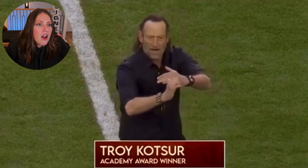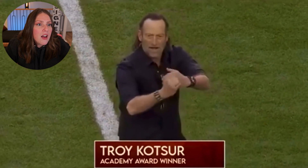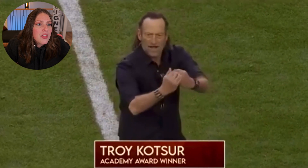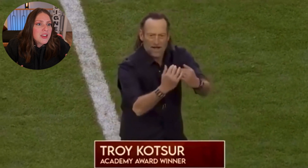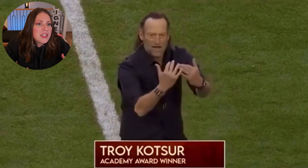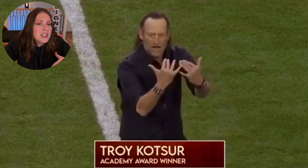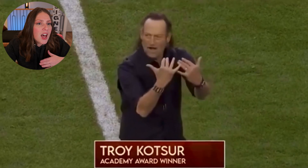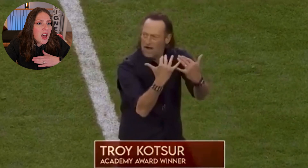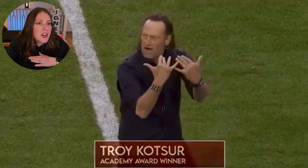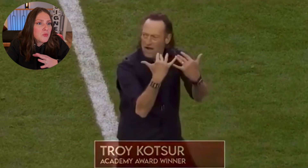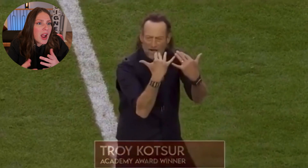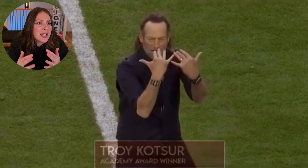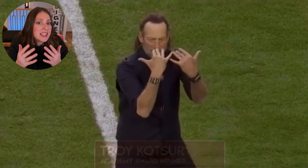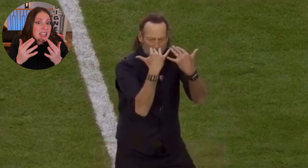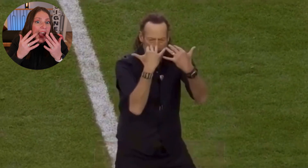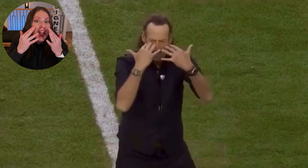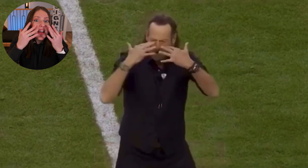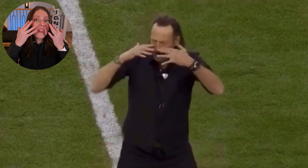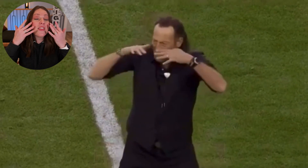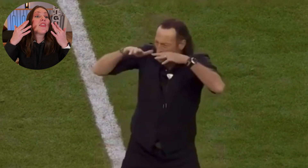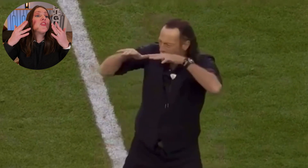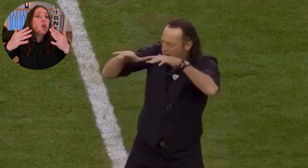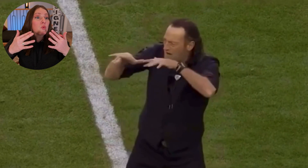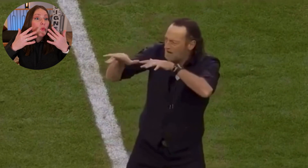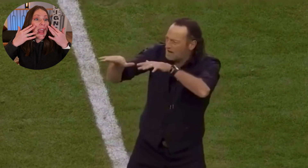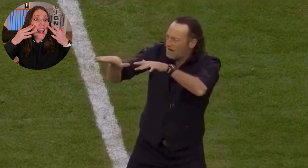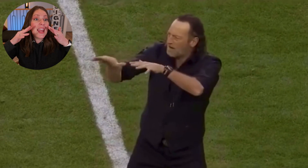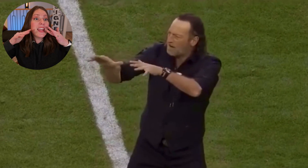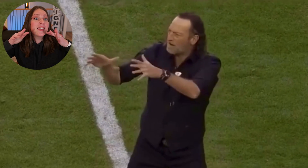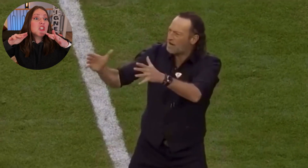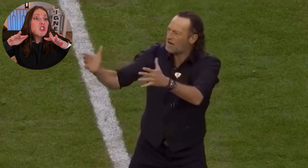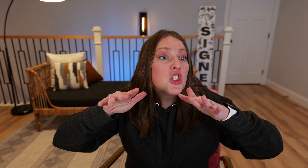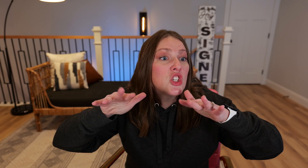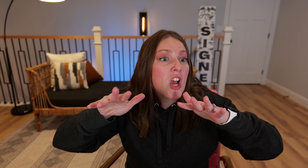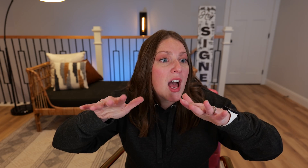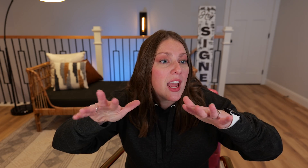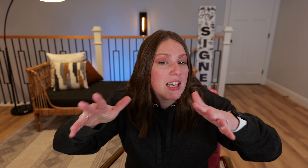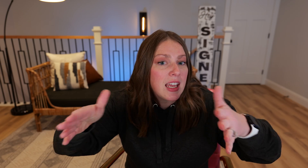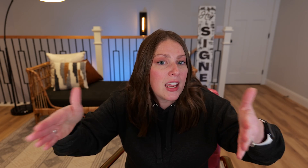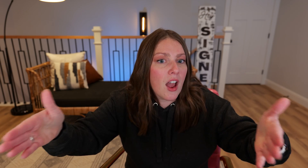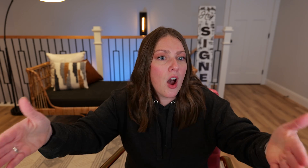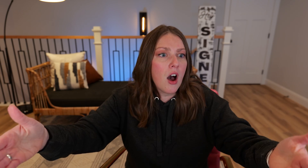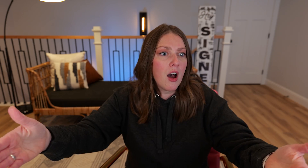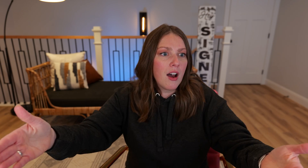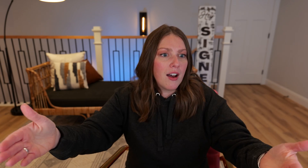The sun rising and the rays shining.